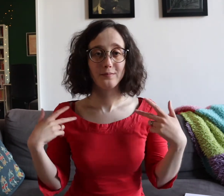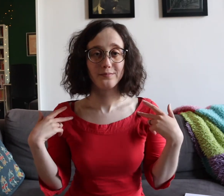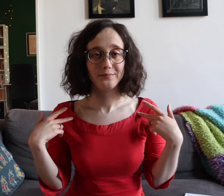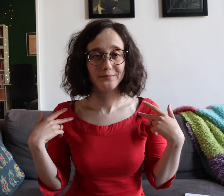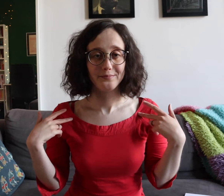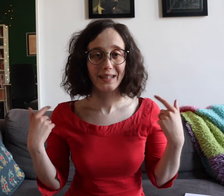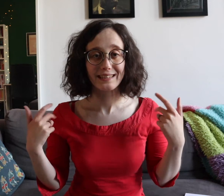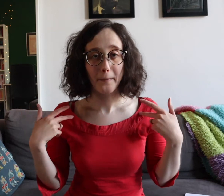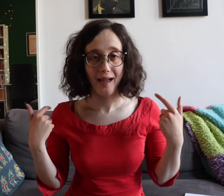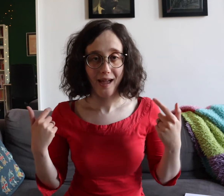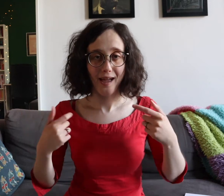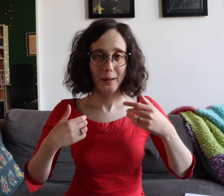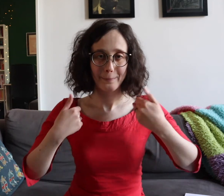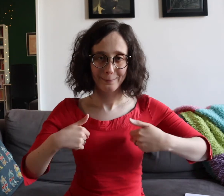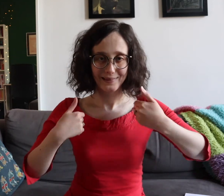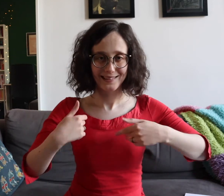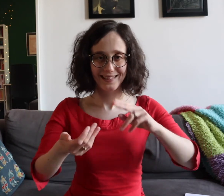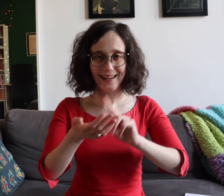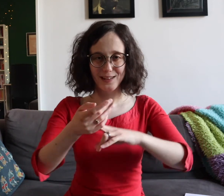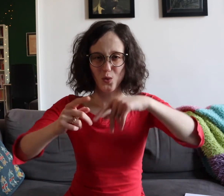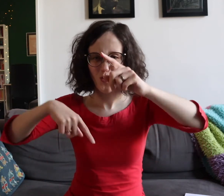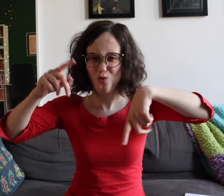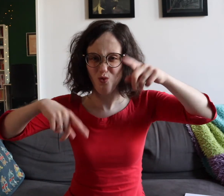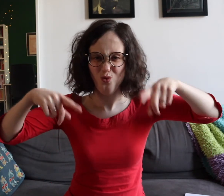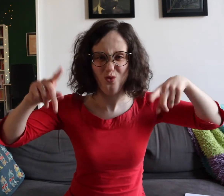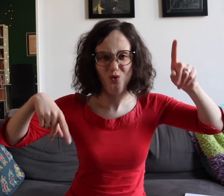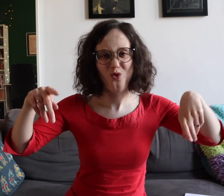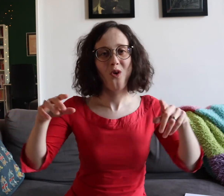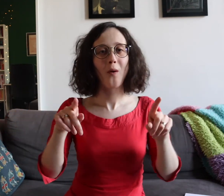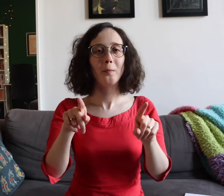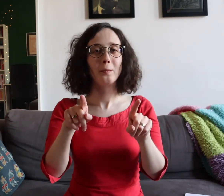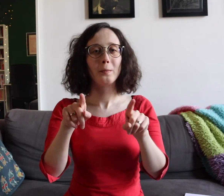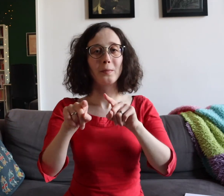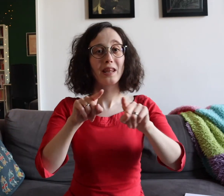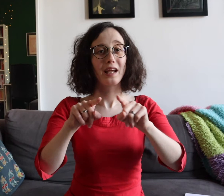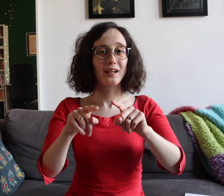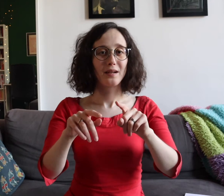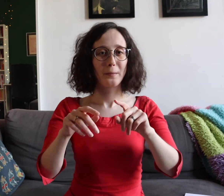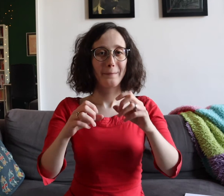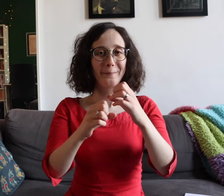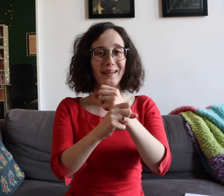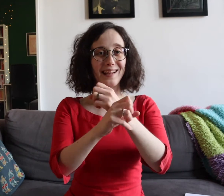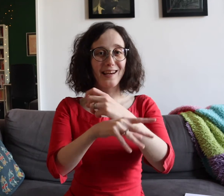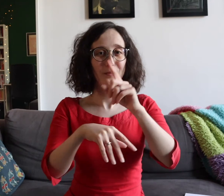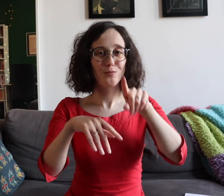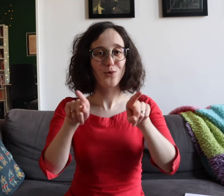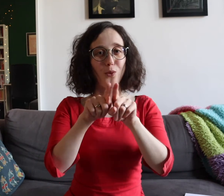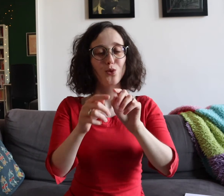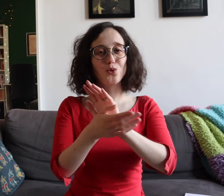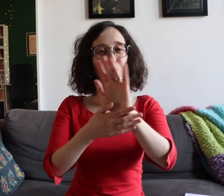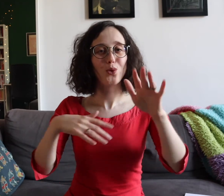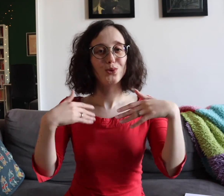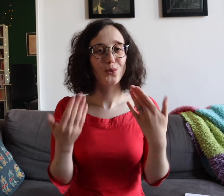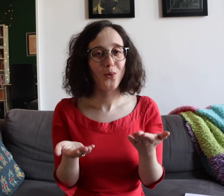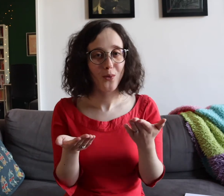Our society is very diverse, so the media should reflect this.